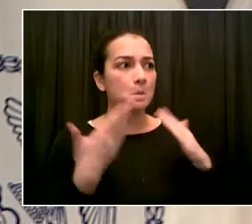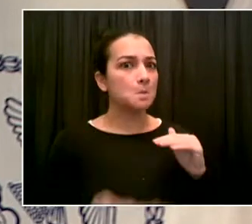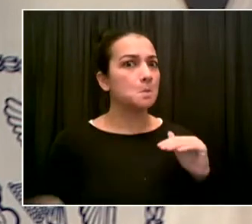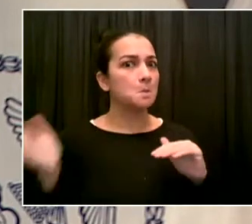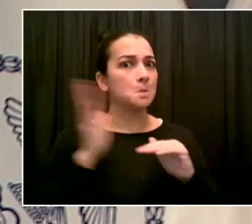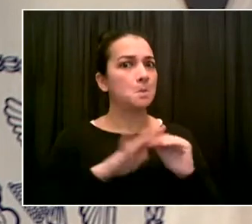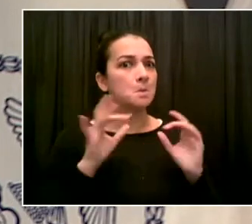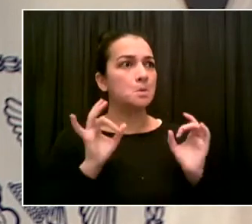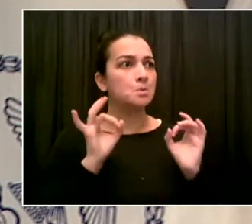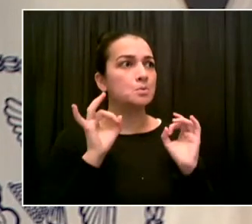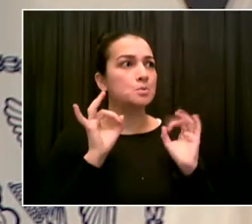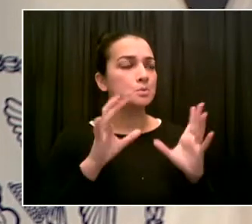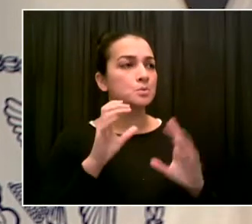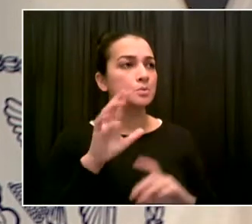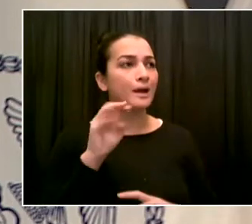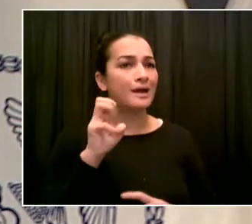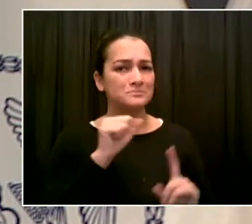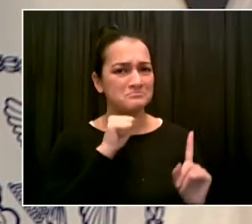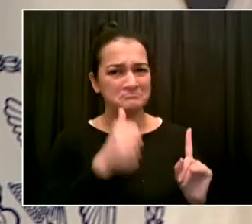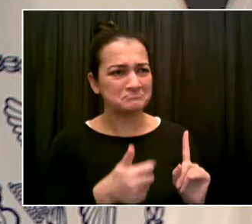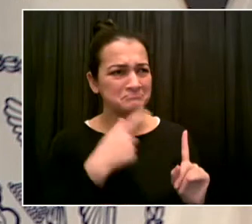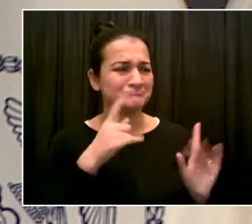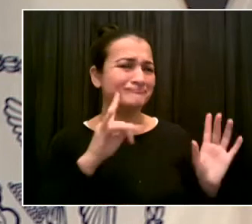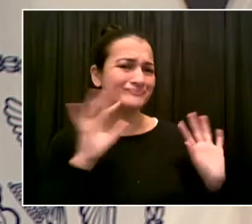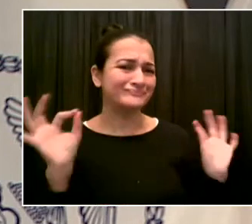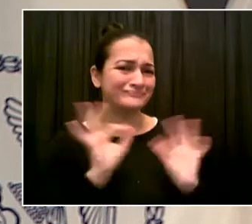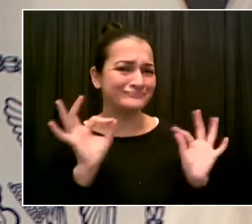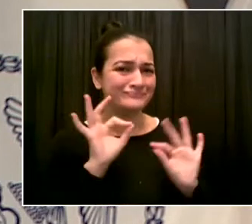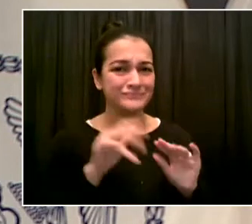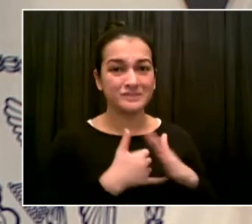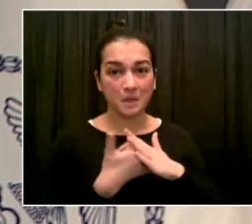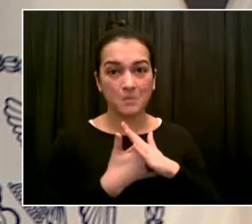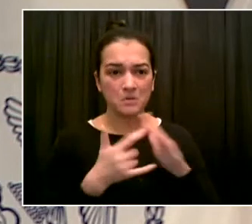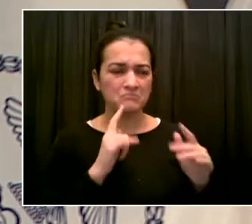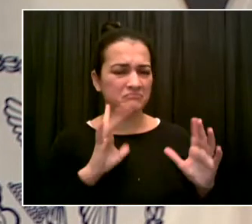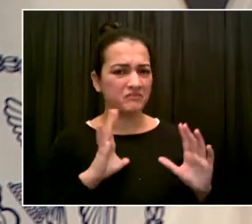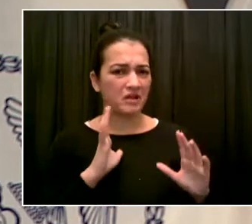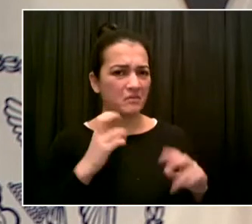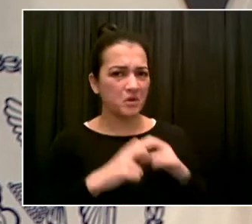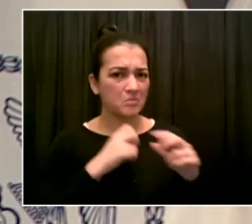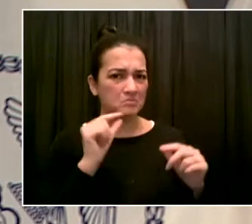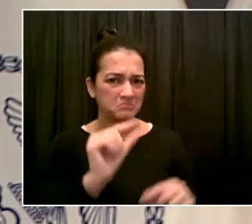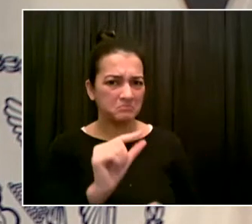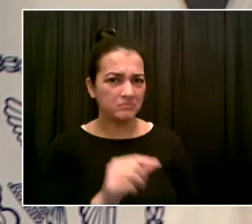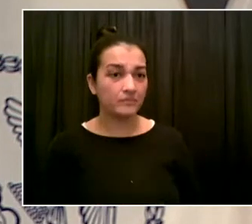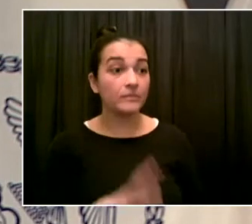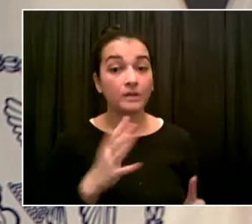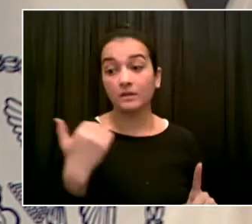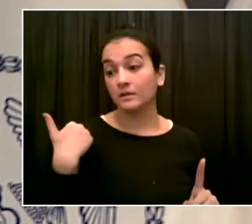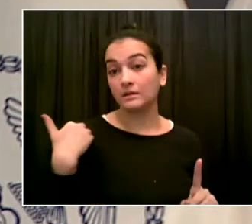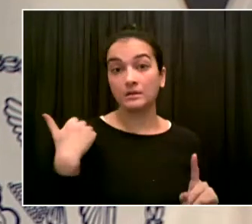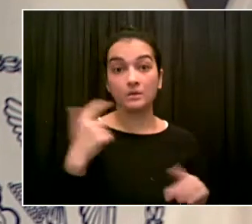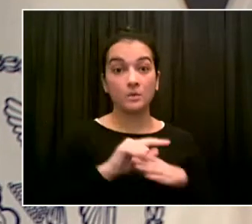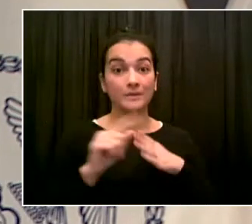VIOLENCE BUT A VERY SCARY EVENT